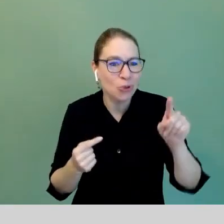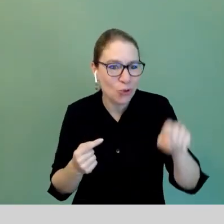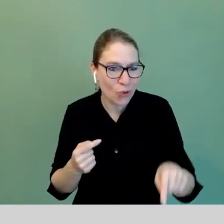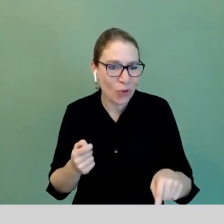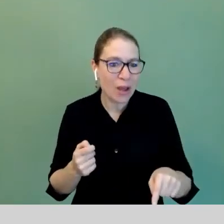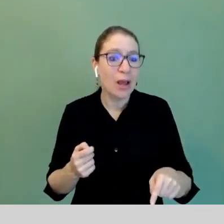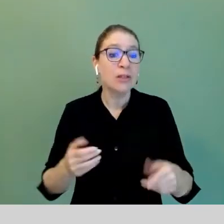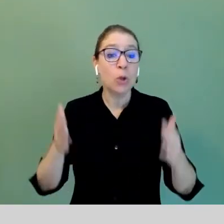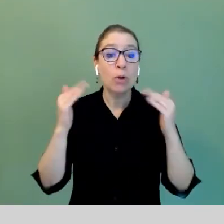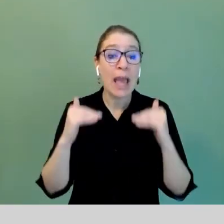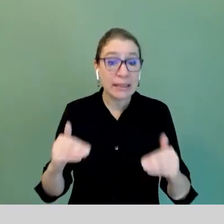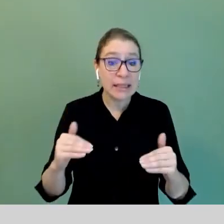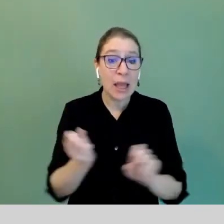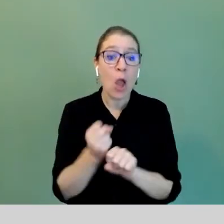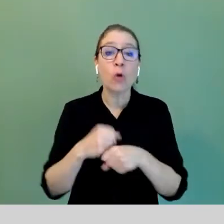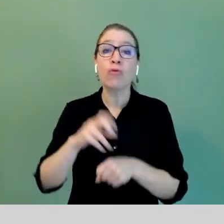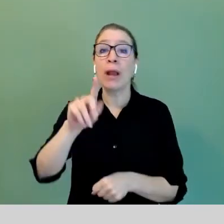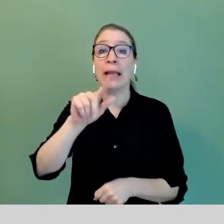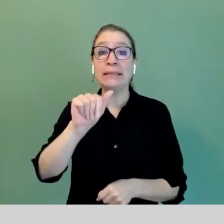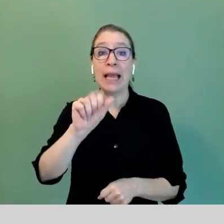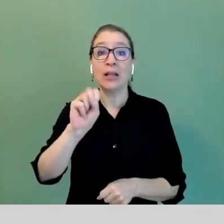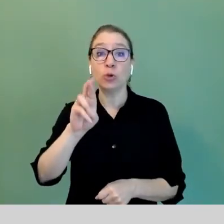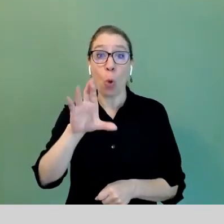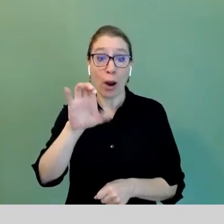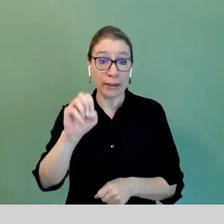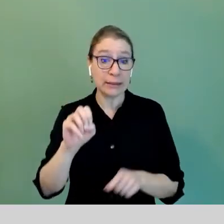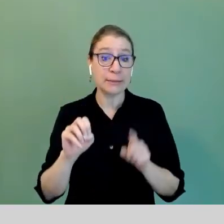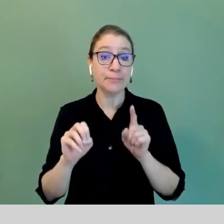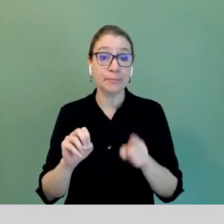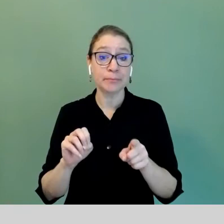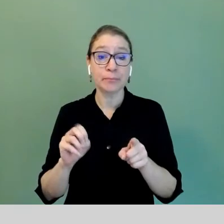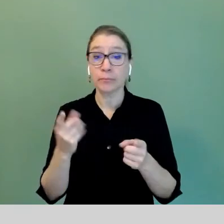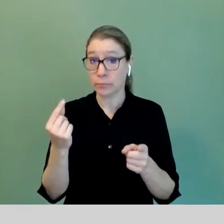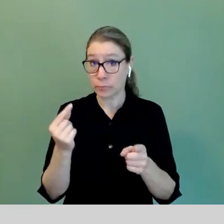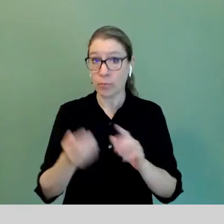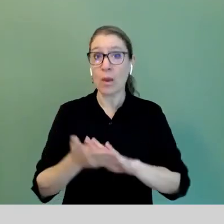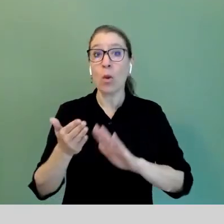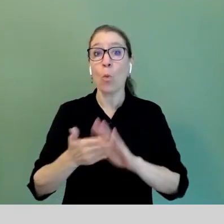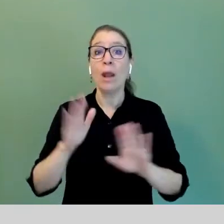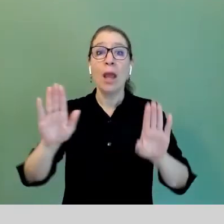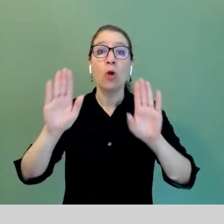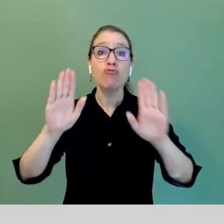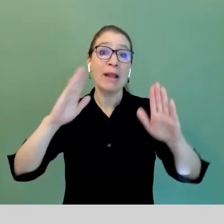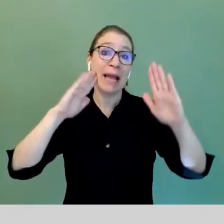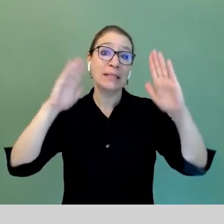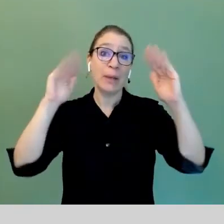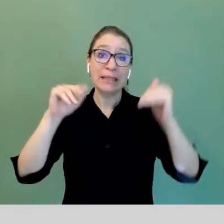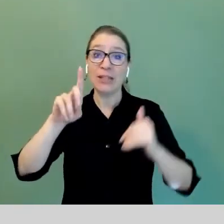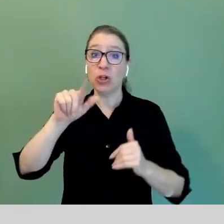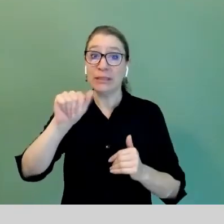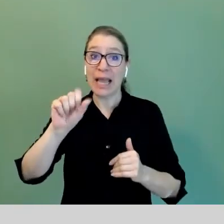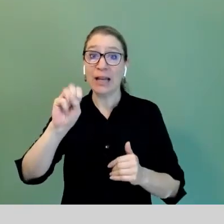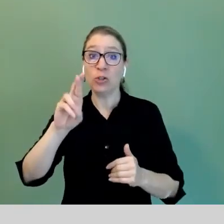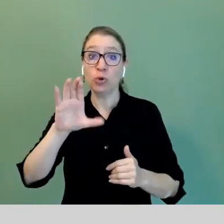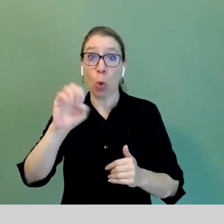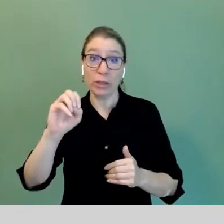So the next thing I want to do is create a data source by running Great expectations data source new.